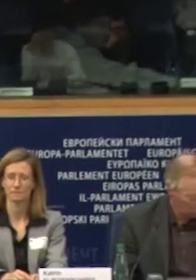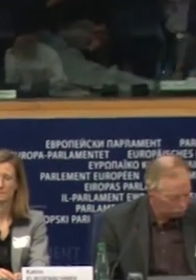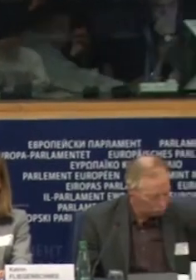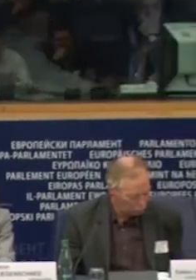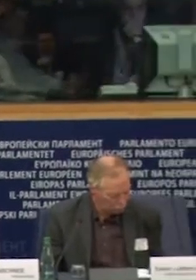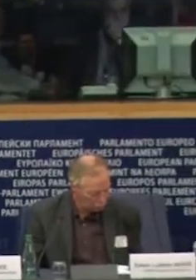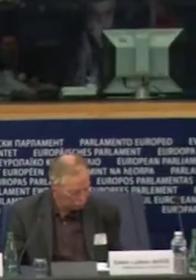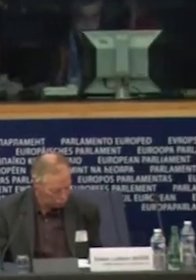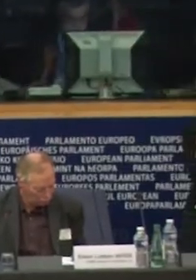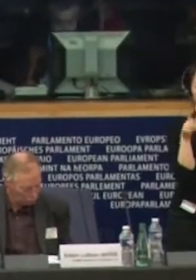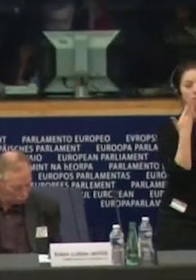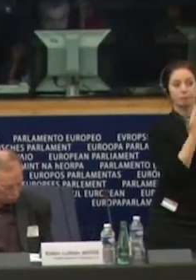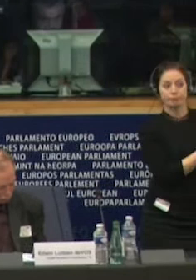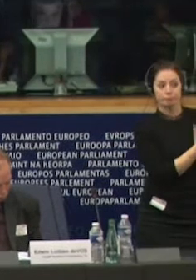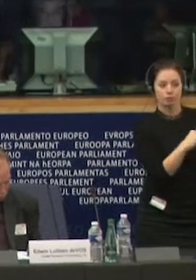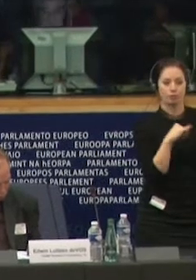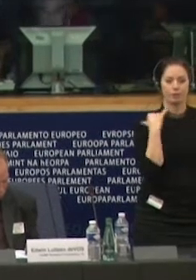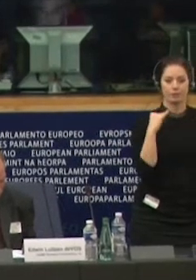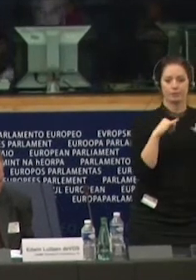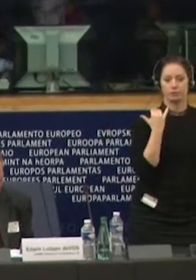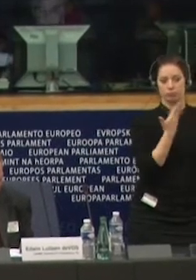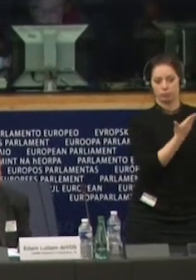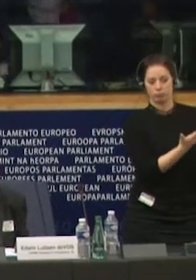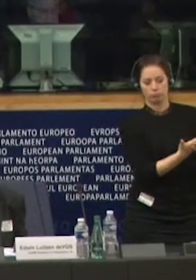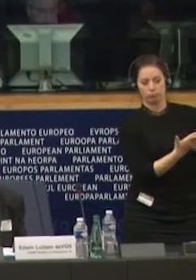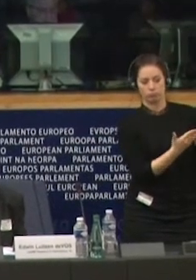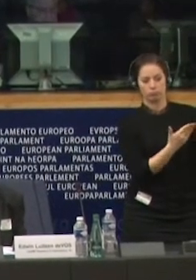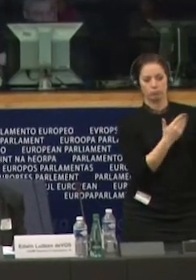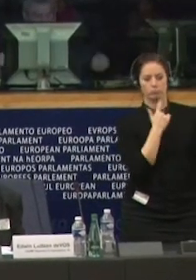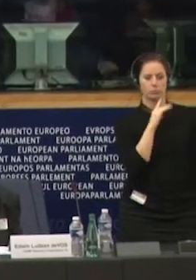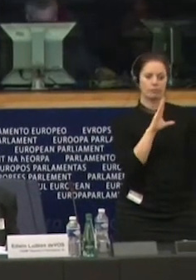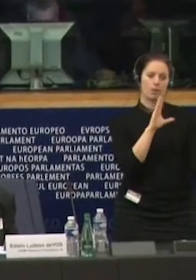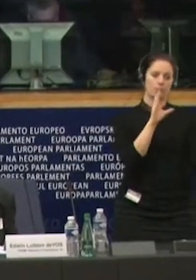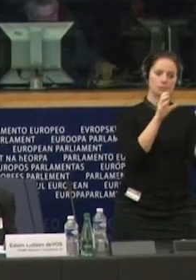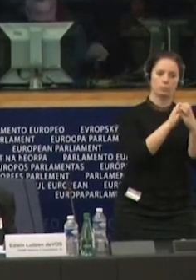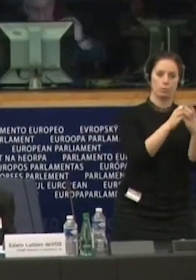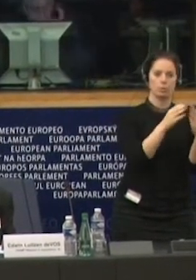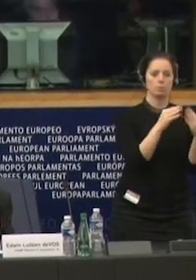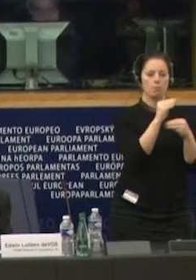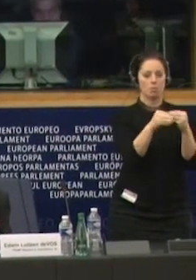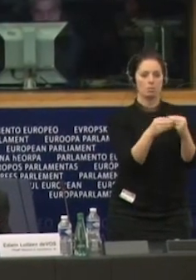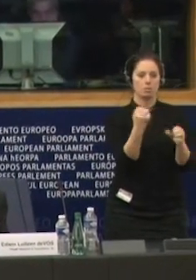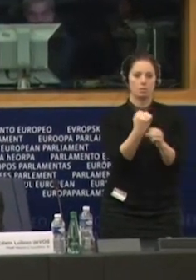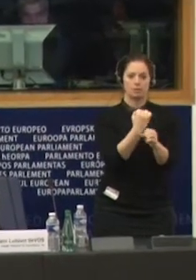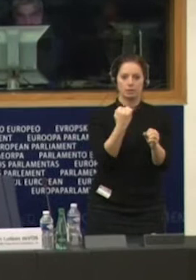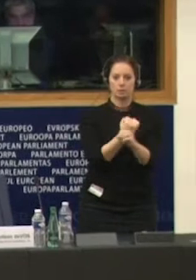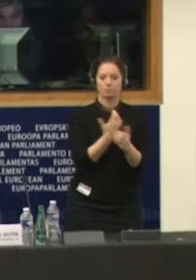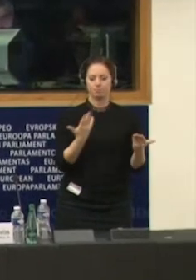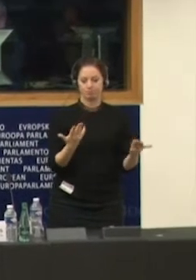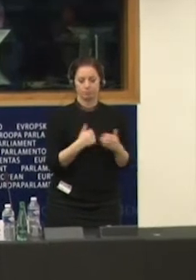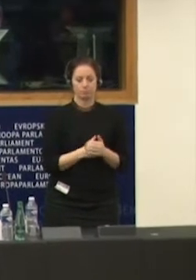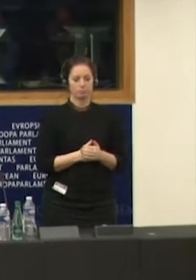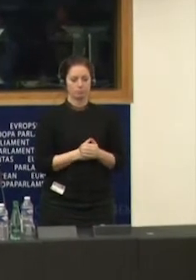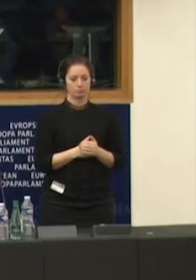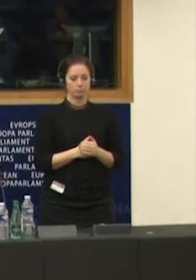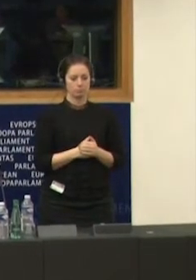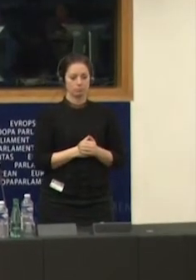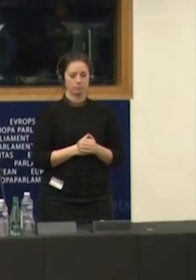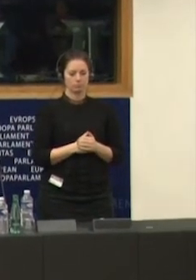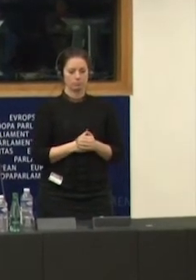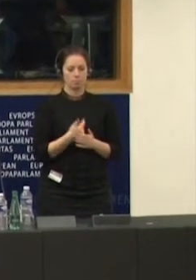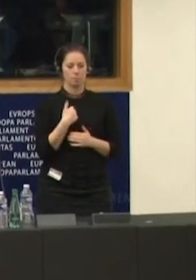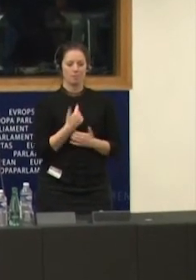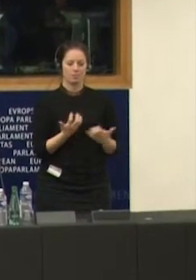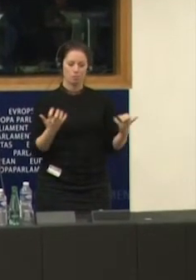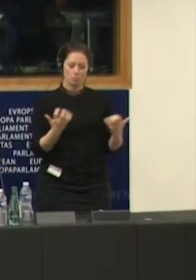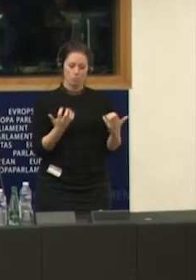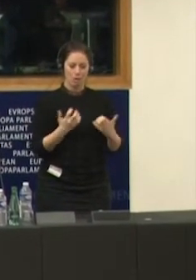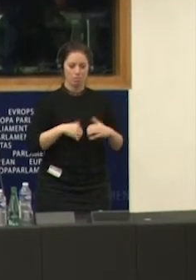To enable you to learn something. We have the so-called dual training system. It is not as good after all. Or maybe it is very difficult.